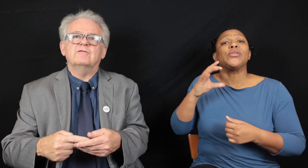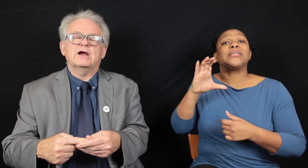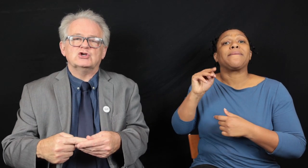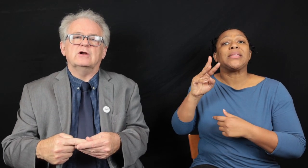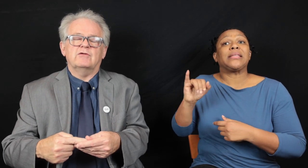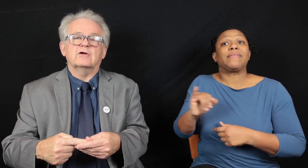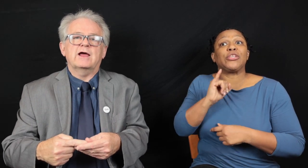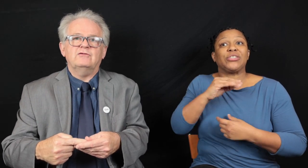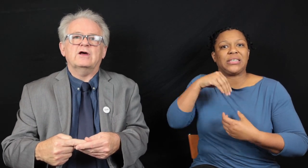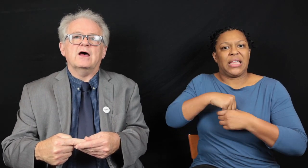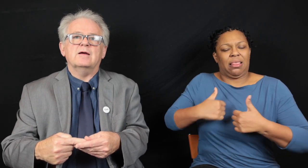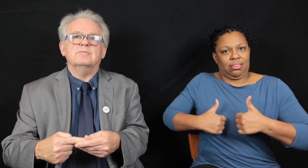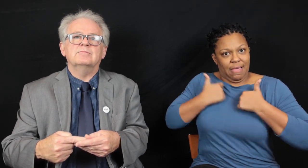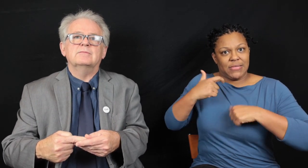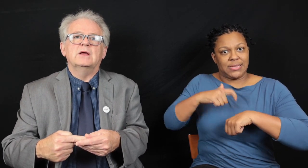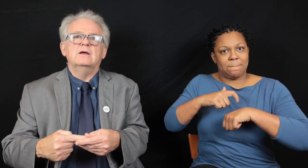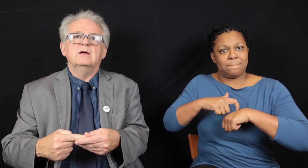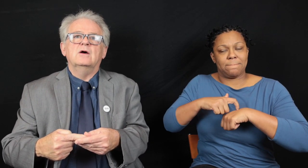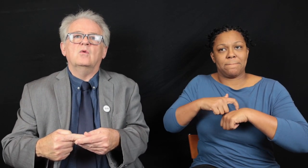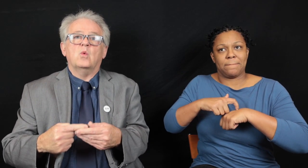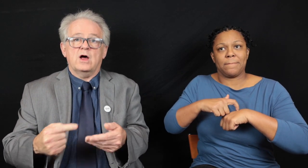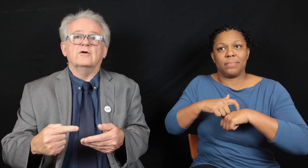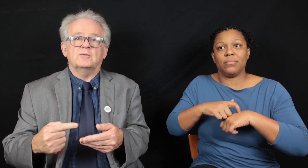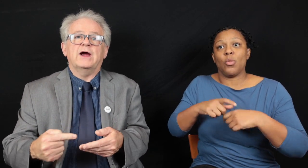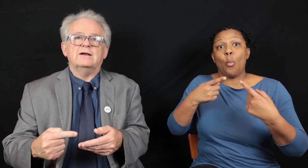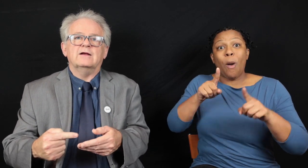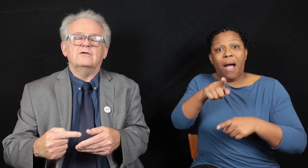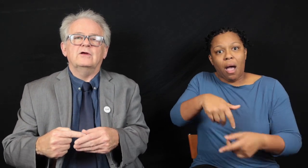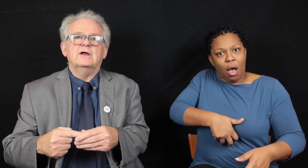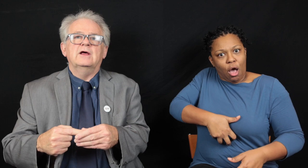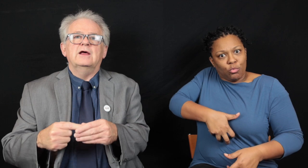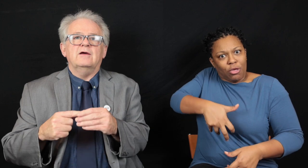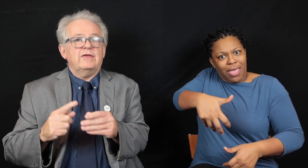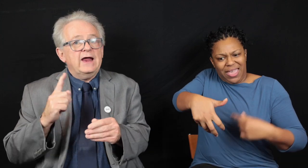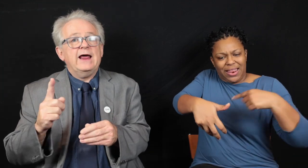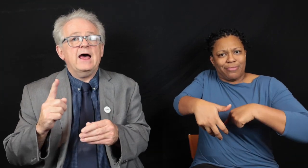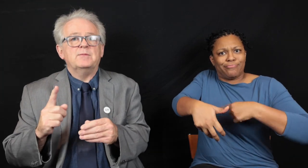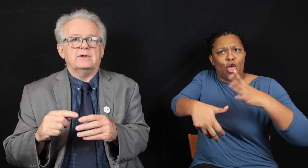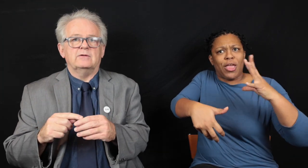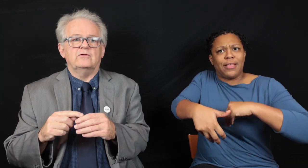infection in their lifetime while they’re pregnant. If that happens,